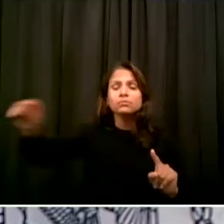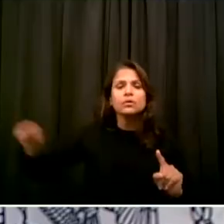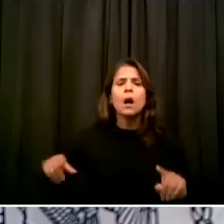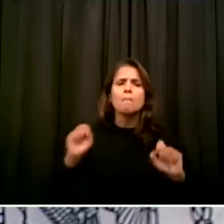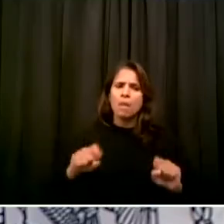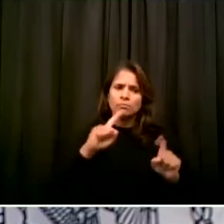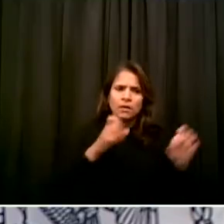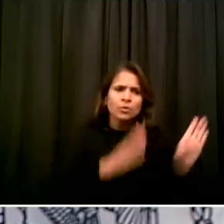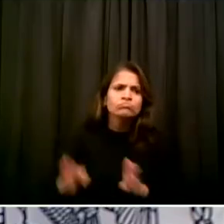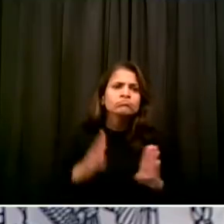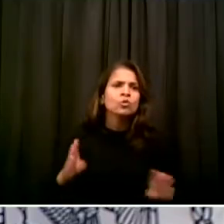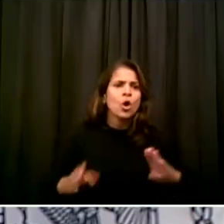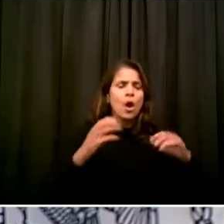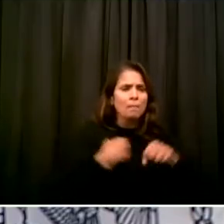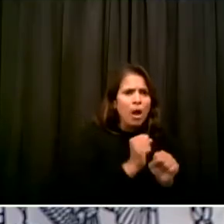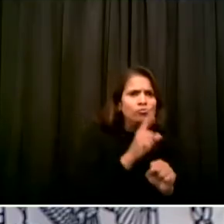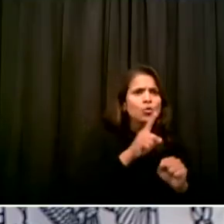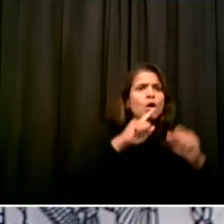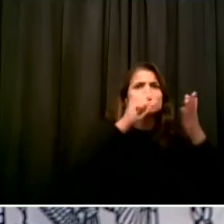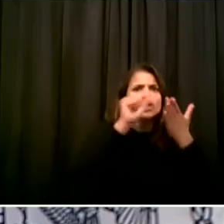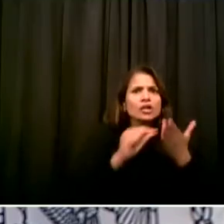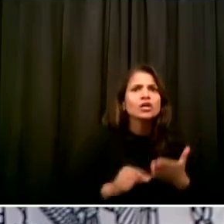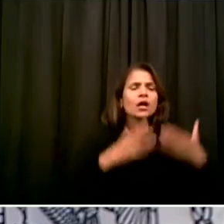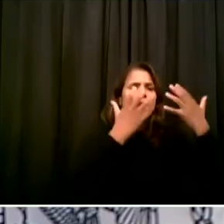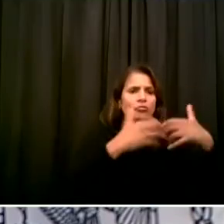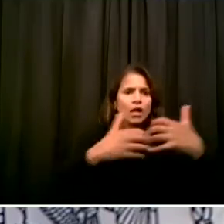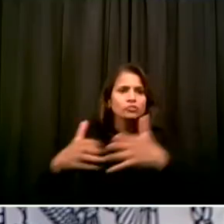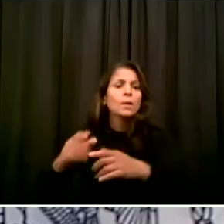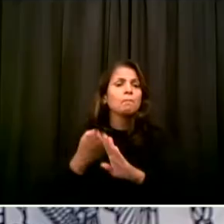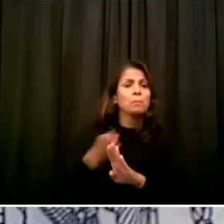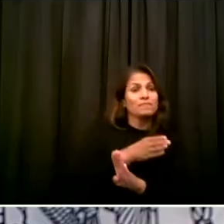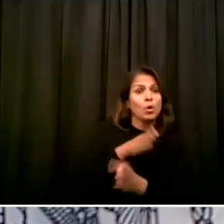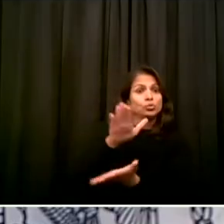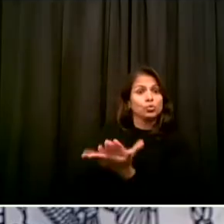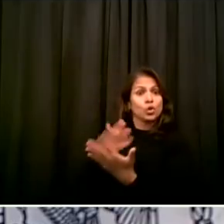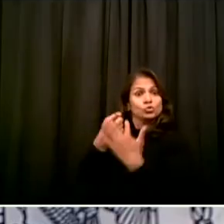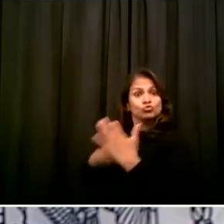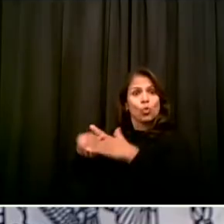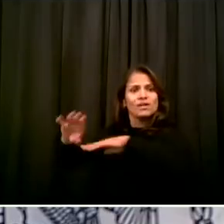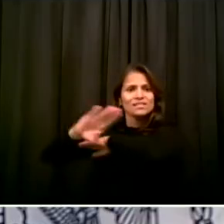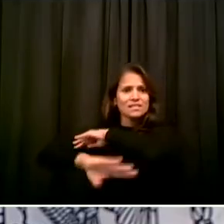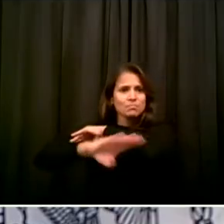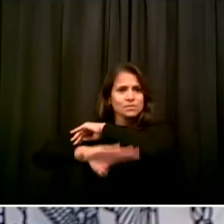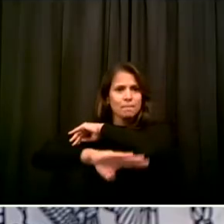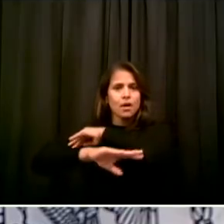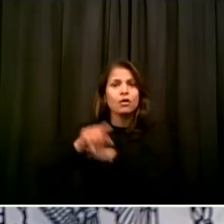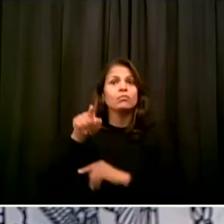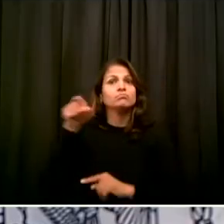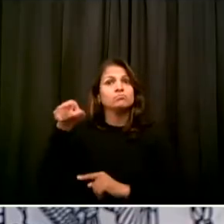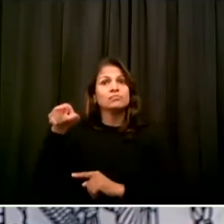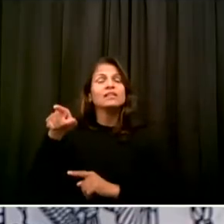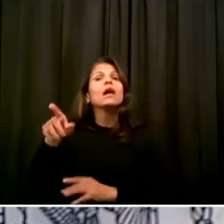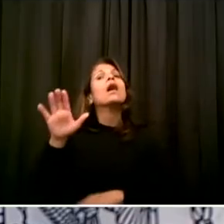RUNNING IT IS A HUGE LOGISTICAL UNDERTAKING.